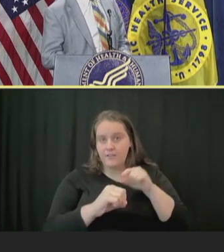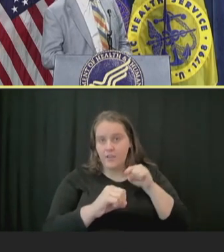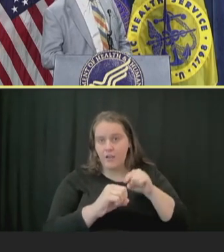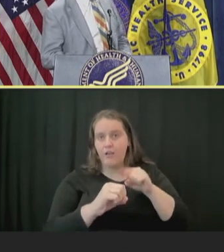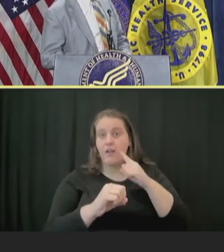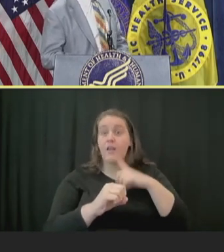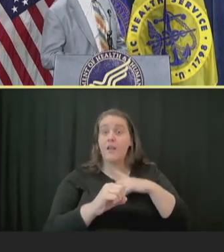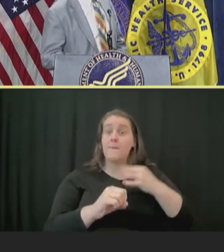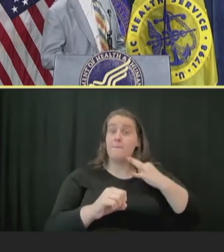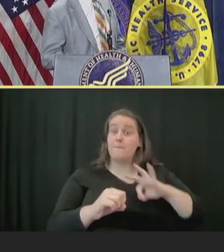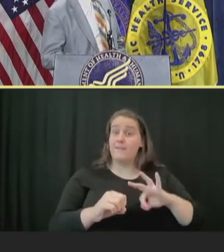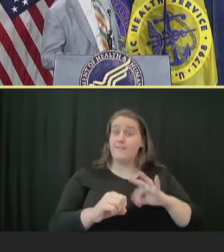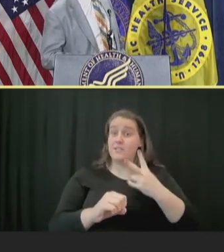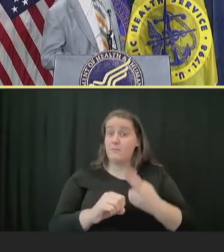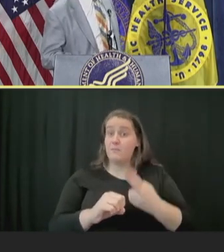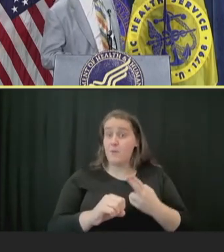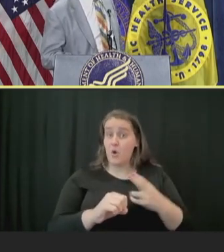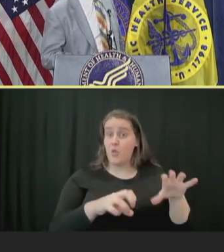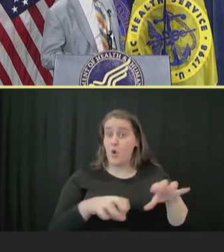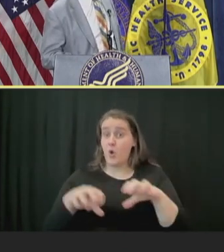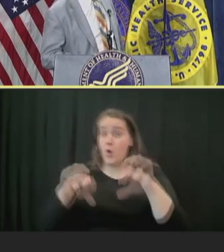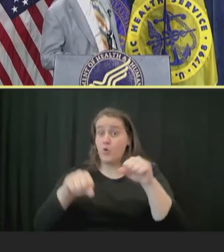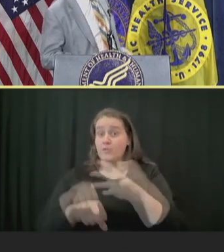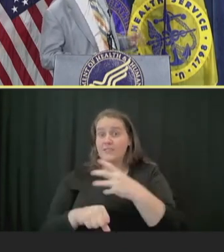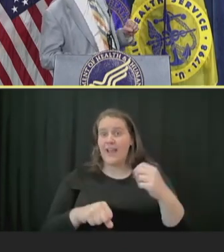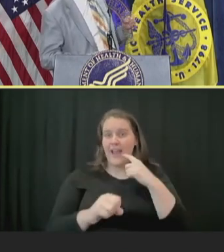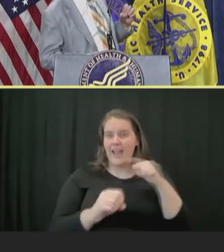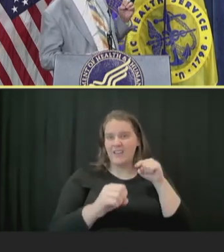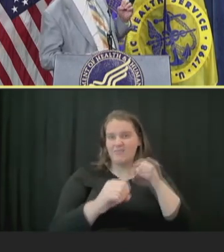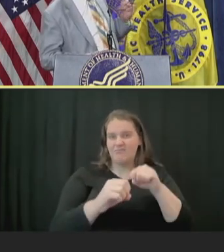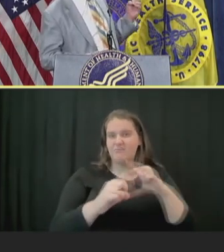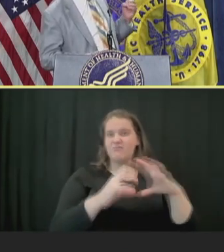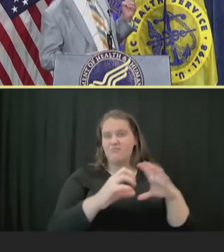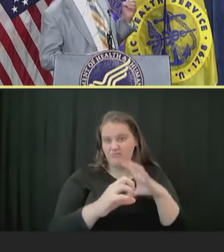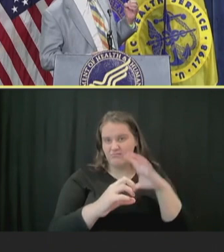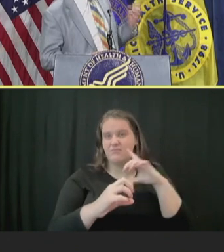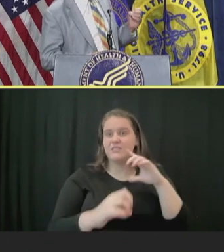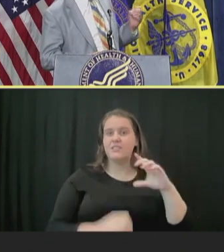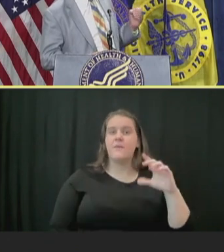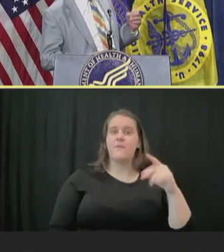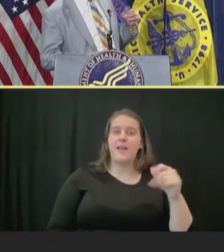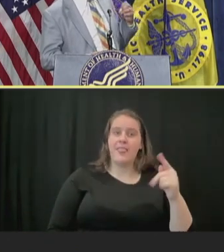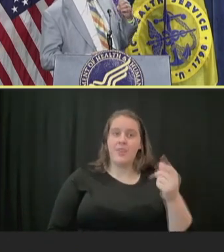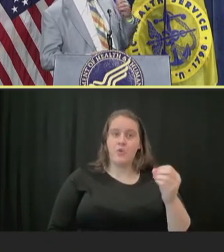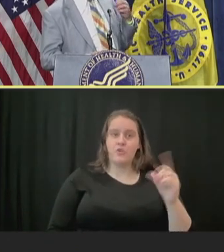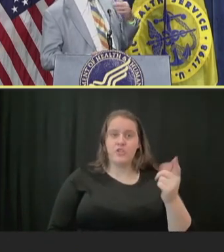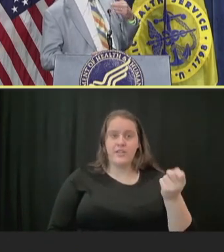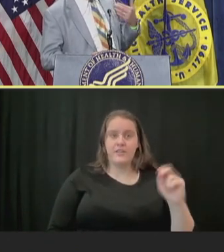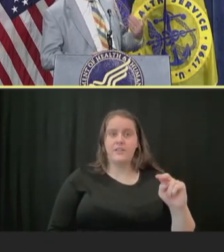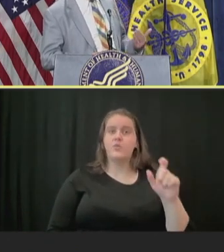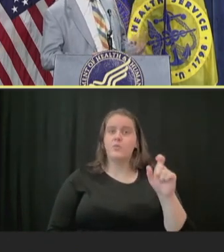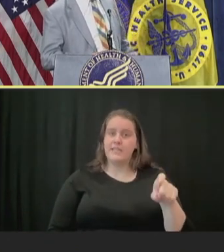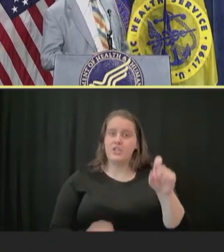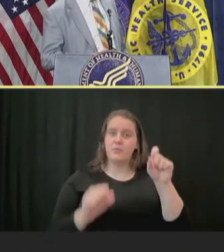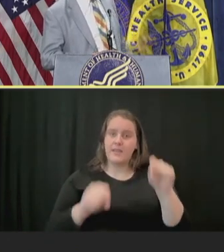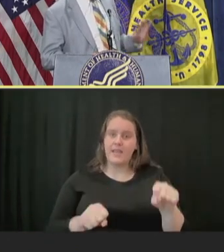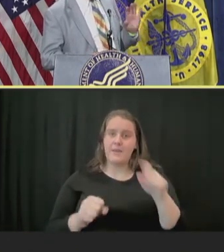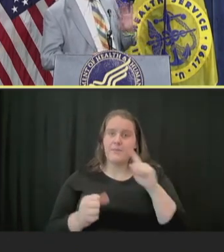host and the pathogen. And again, we need to be able to learn how to develop vaccines that can